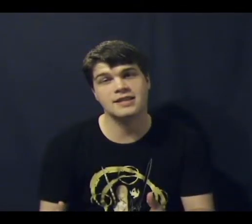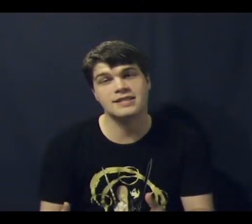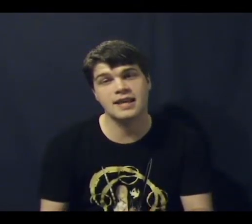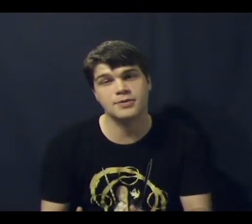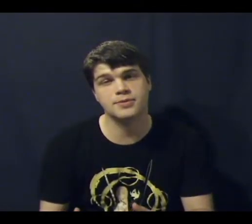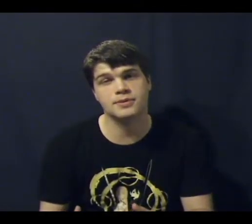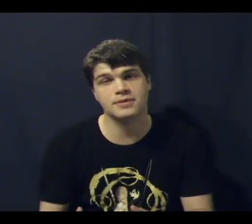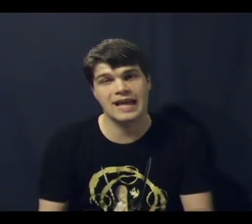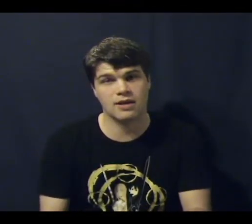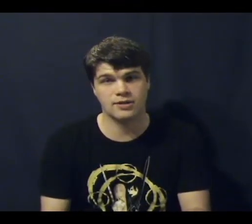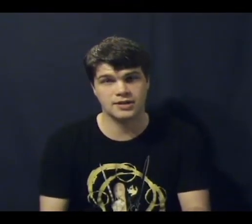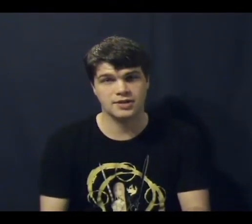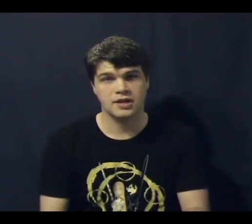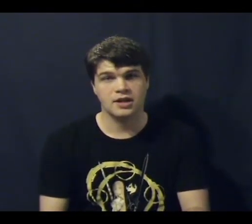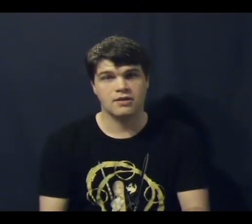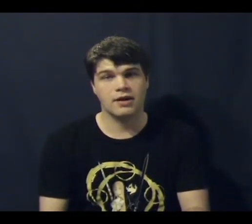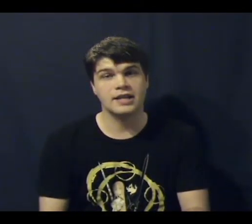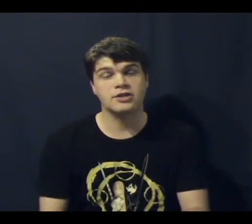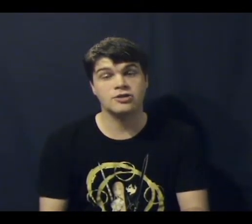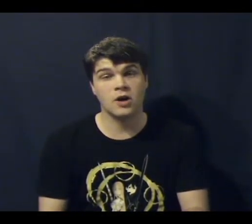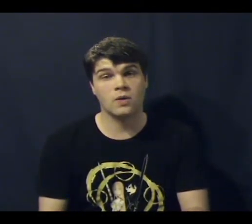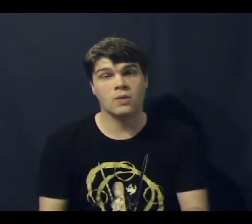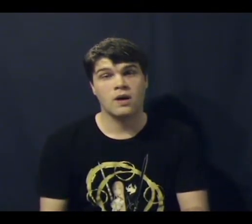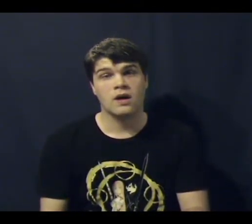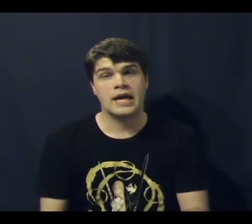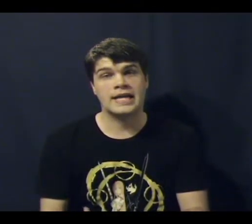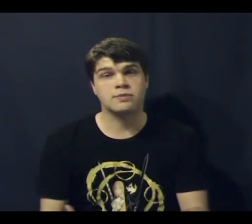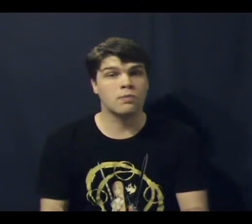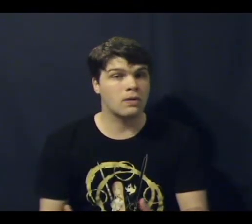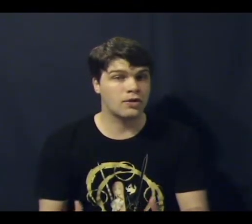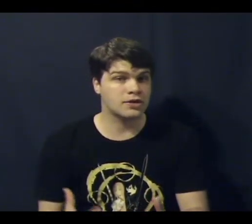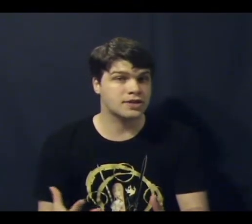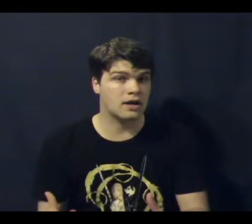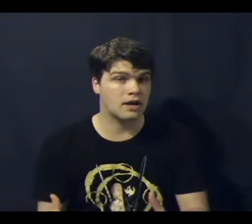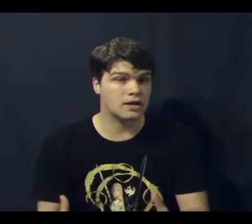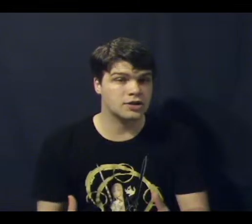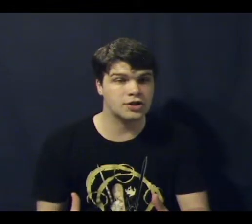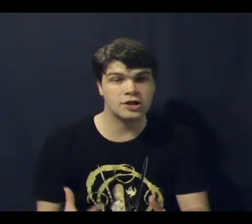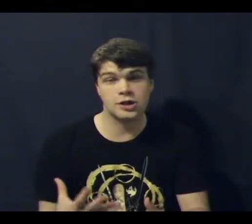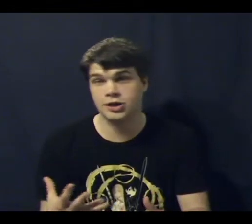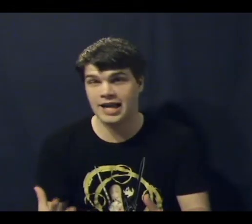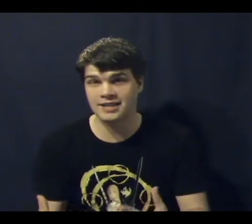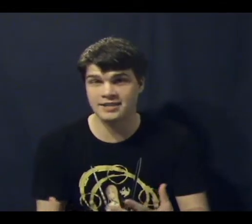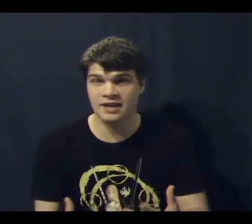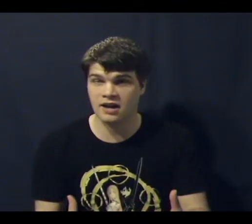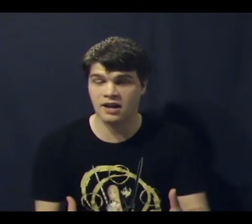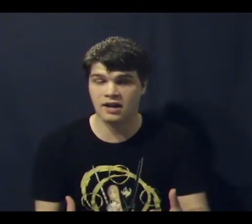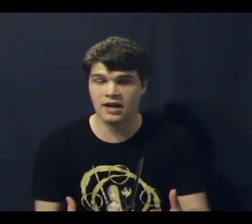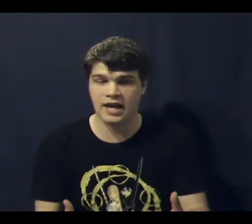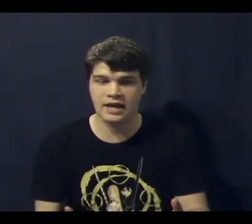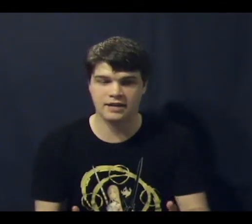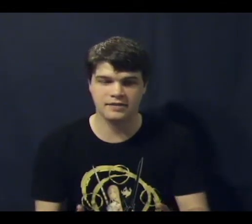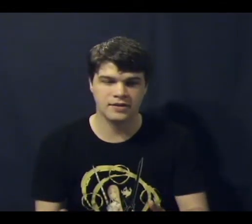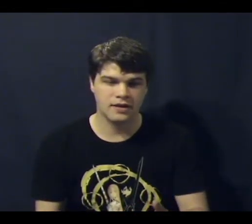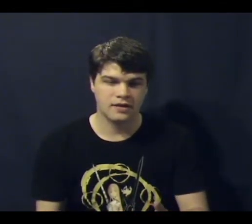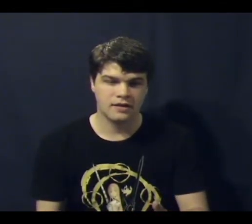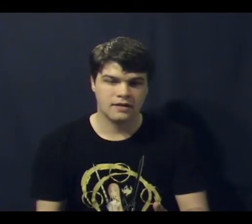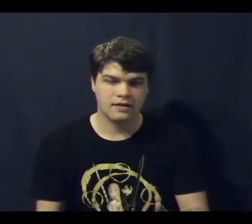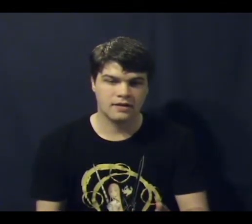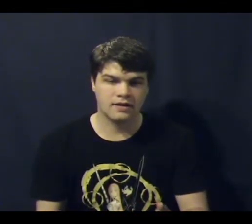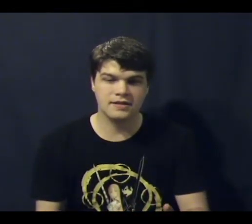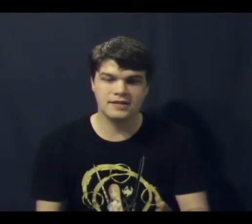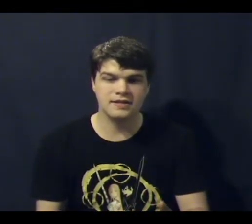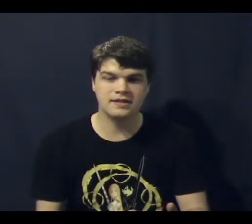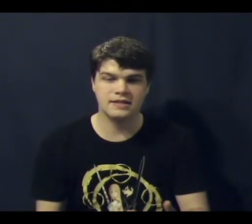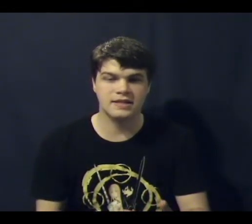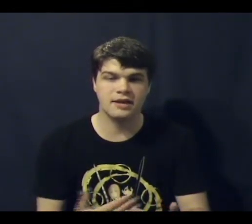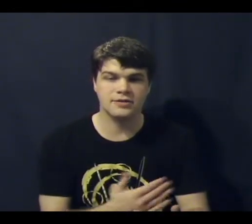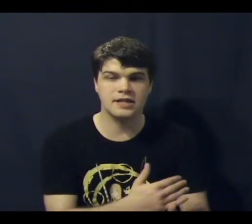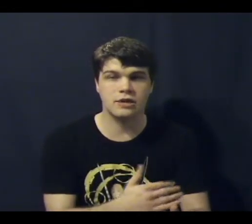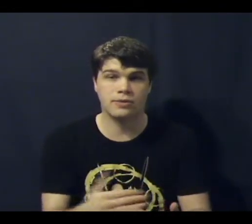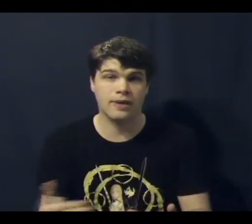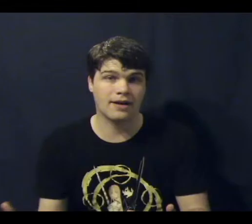conceptual language, right? So there's certain trends and consistencies that you'll see throughout